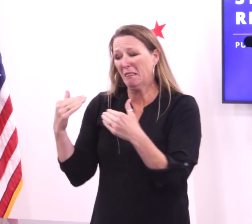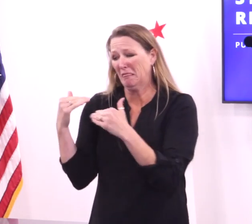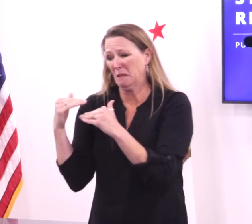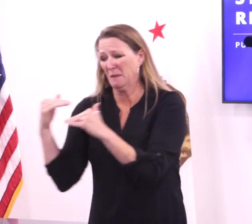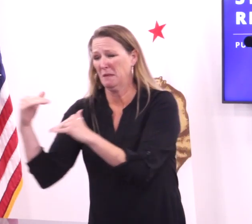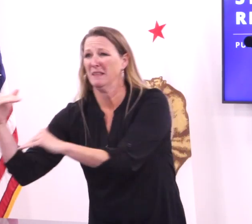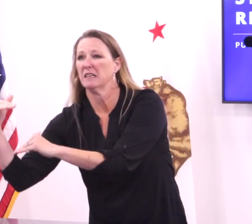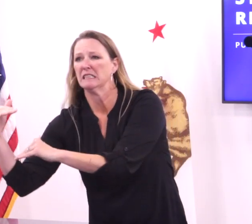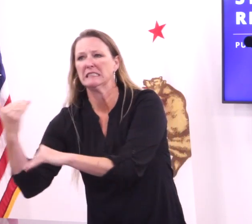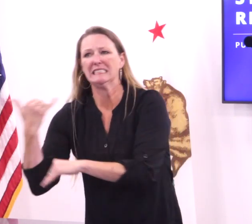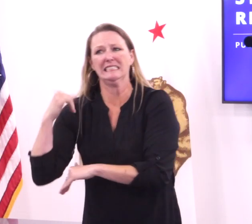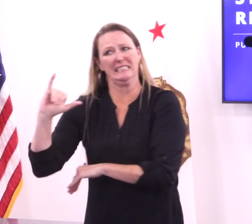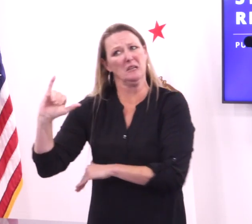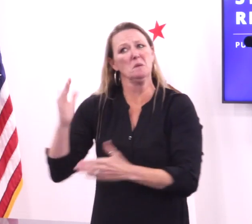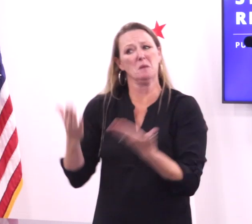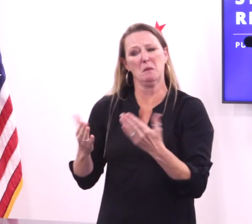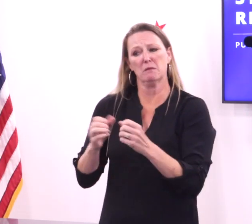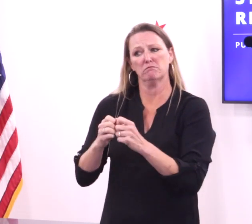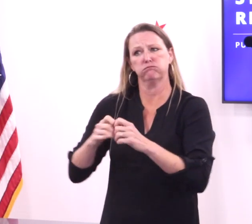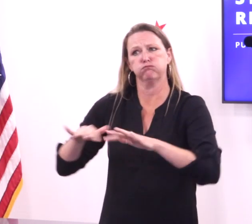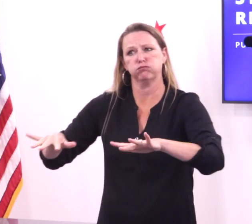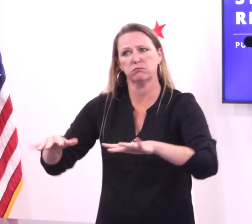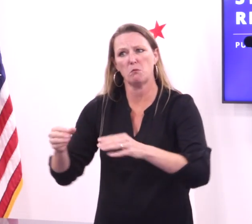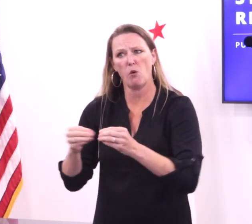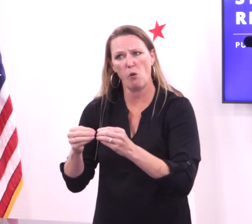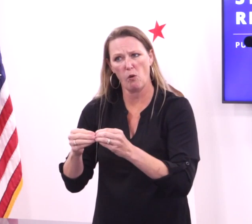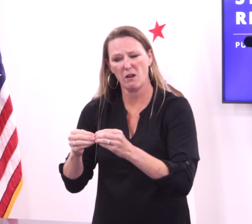But what we need to do is take a look at their significance.